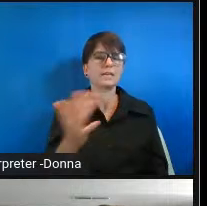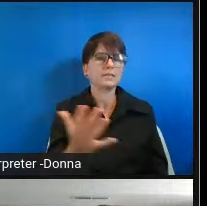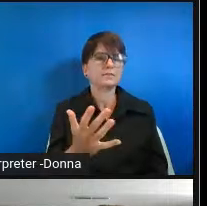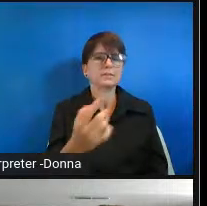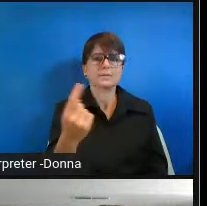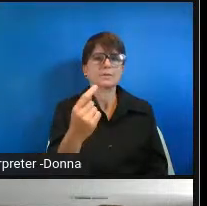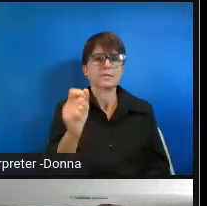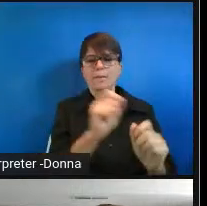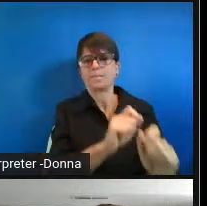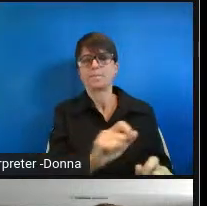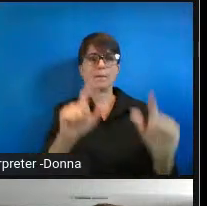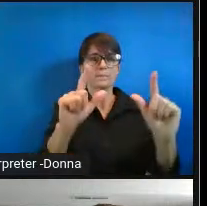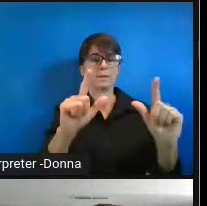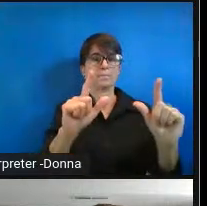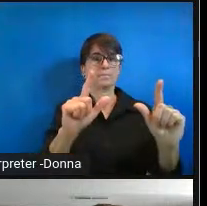user interface is Popups.